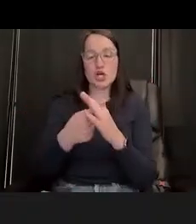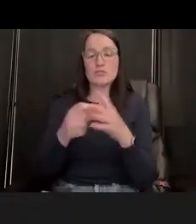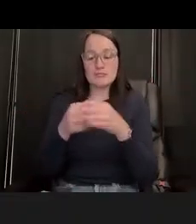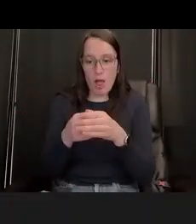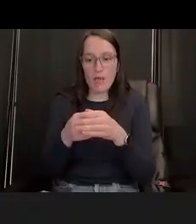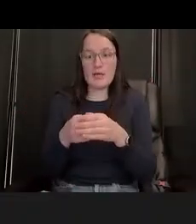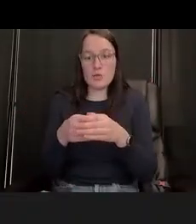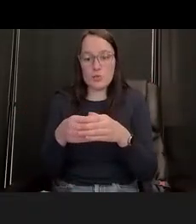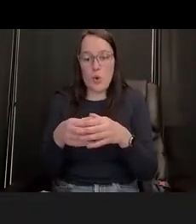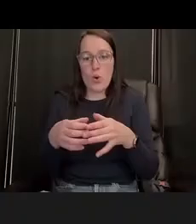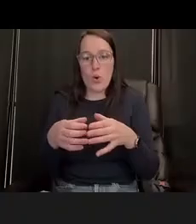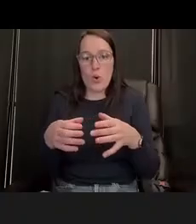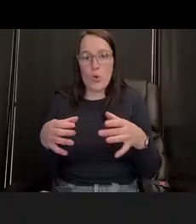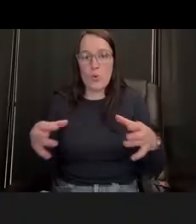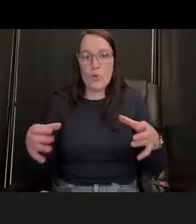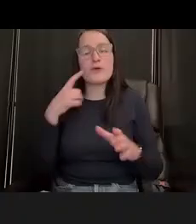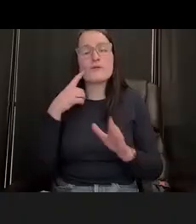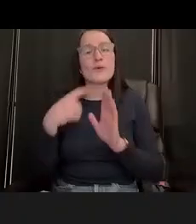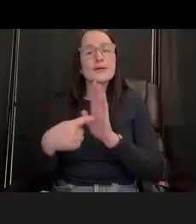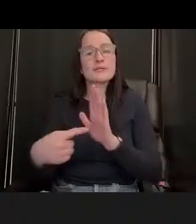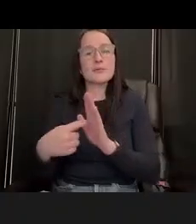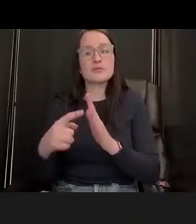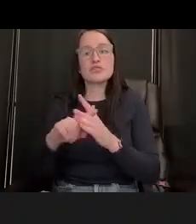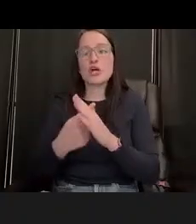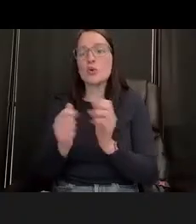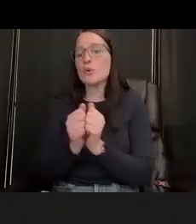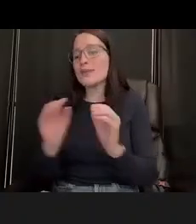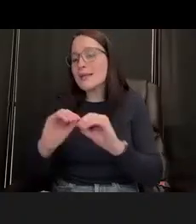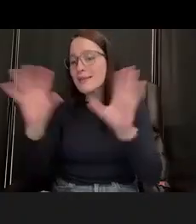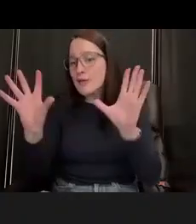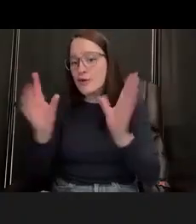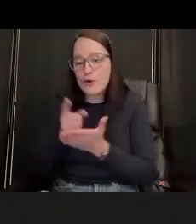clear wayfinding, you know, um building accessible standards around, you know, the workplace so it's